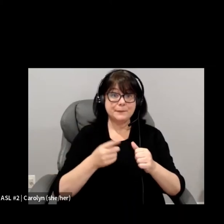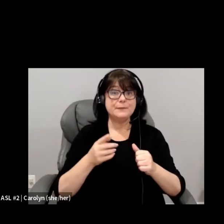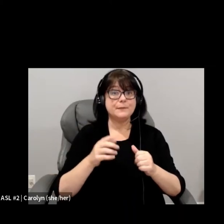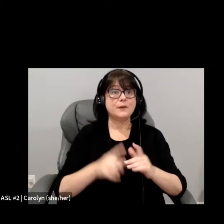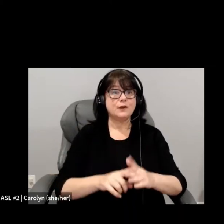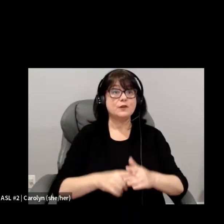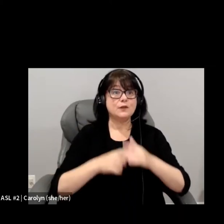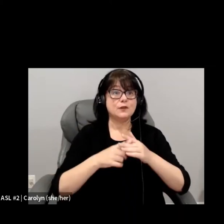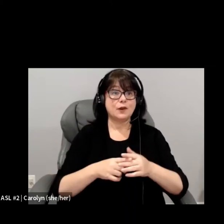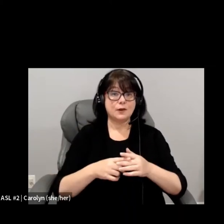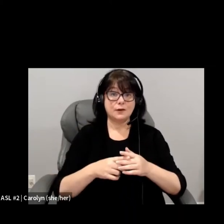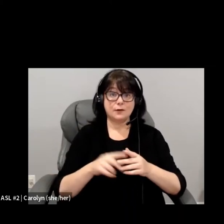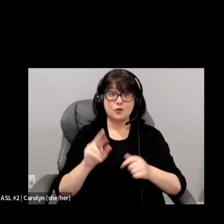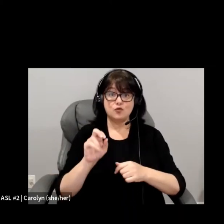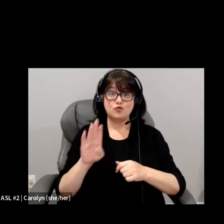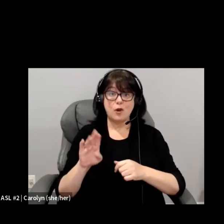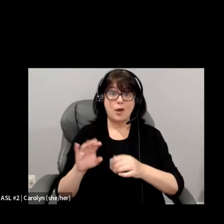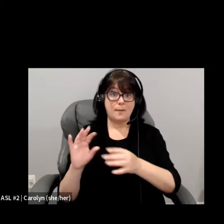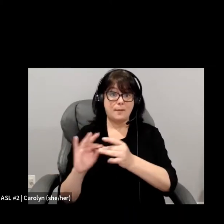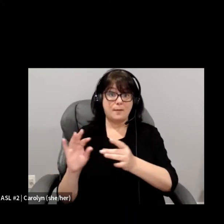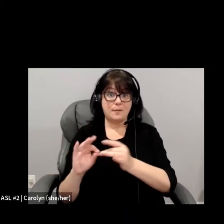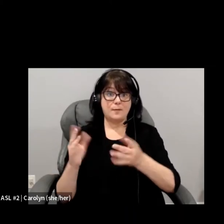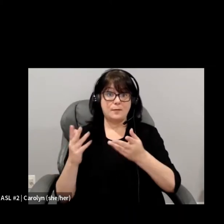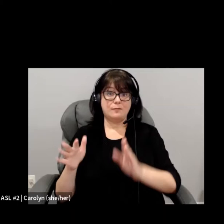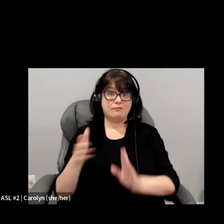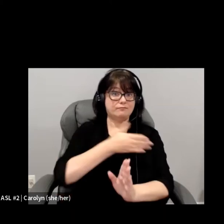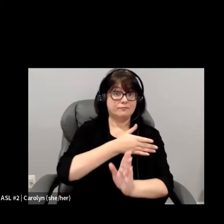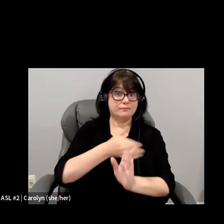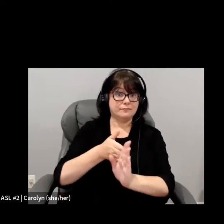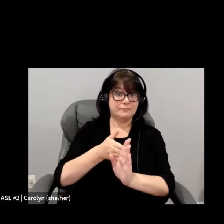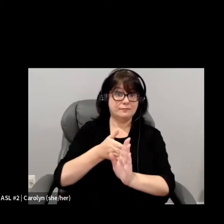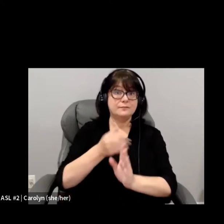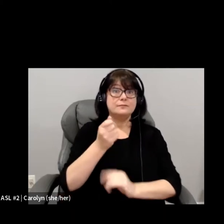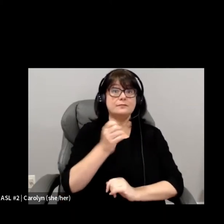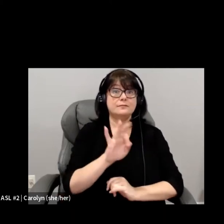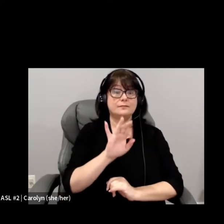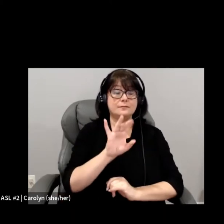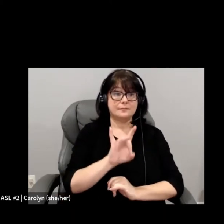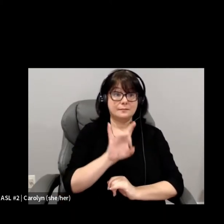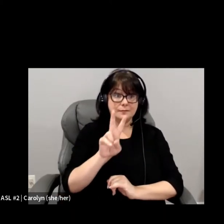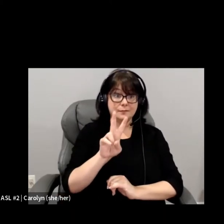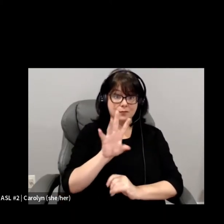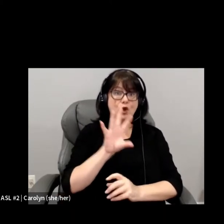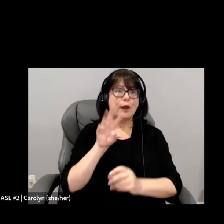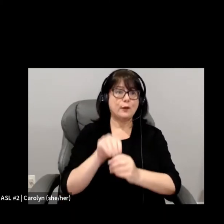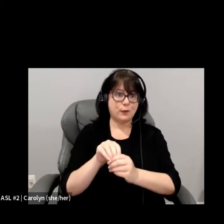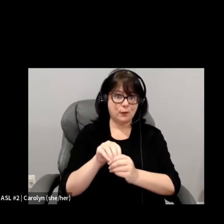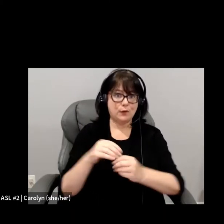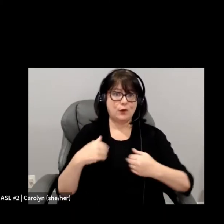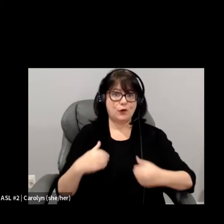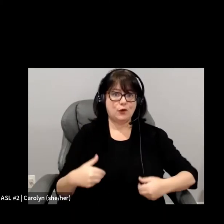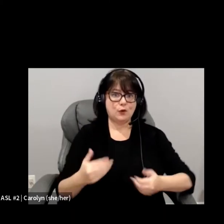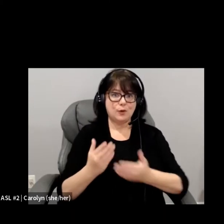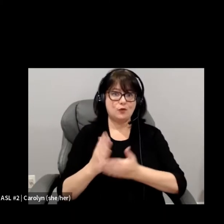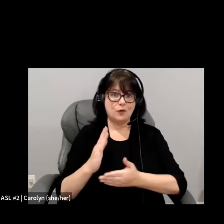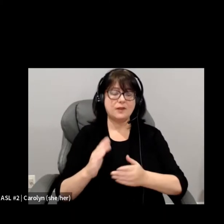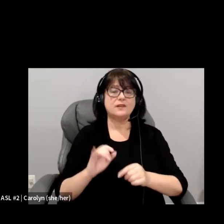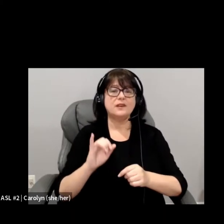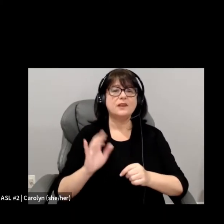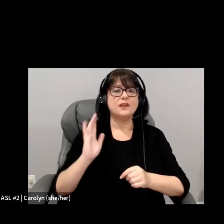THE PERIOD LEADING UP TO THE 1982 INCLUSION OF WHAT WAS THEN KNOWN AS HANDICAP IN THE